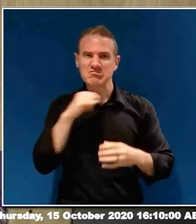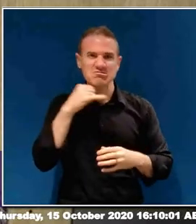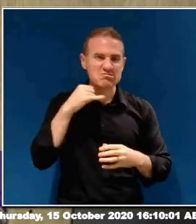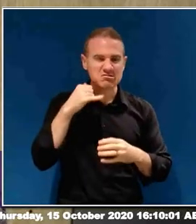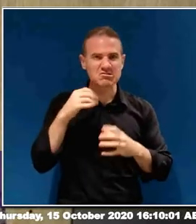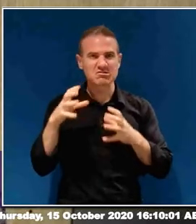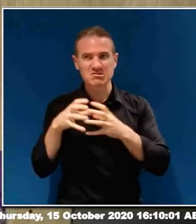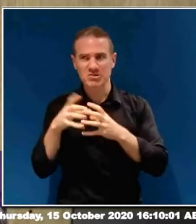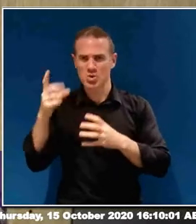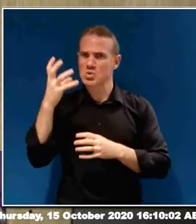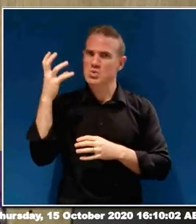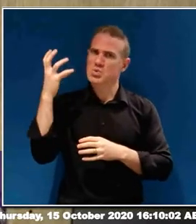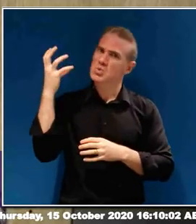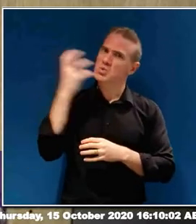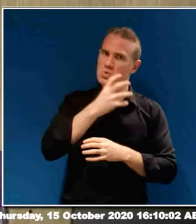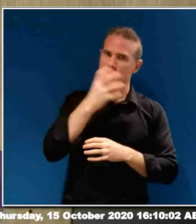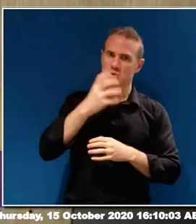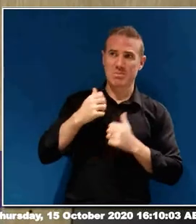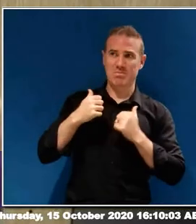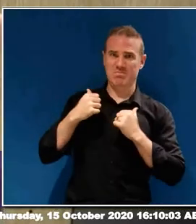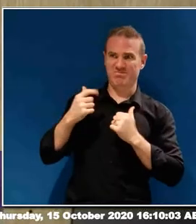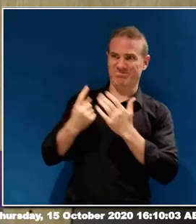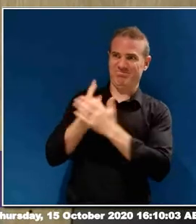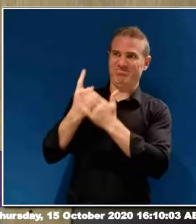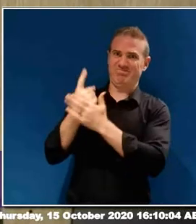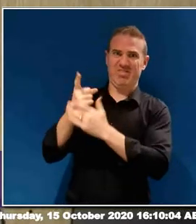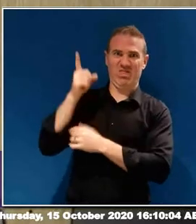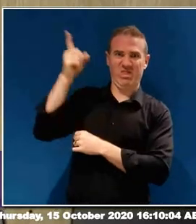The prevailing theory at the time was based on something from policing and